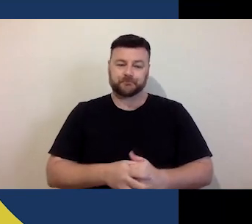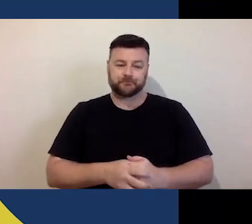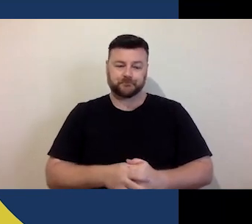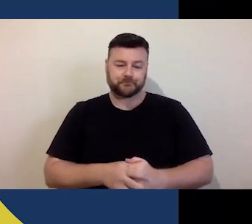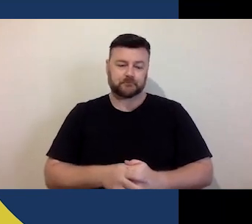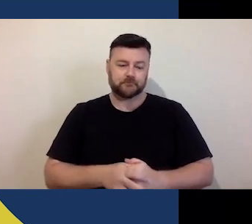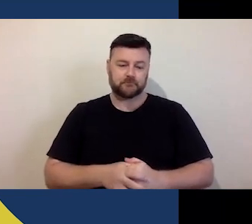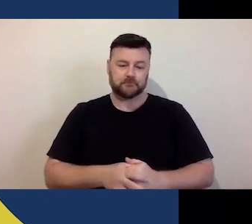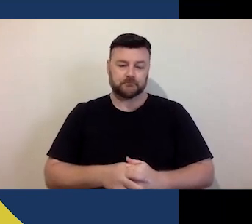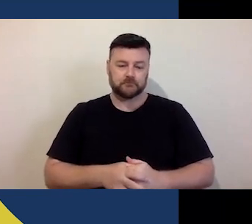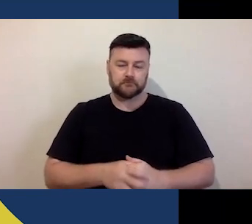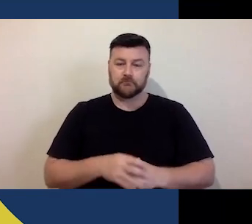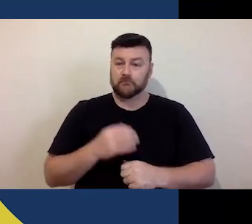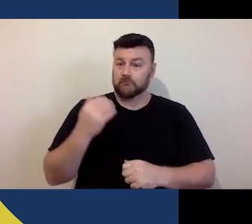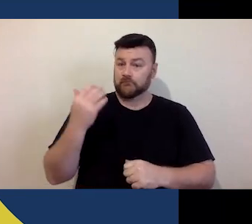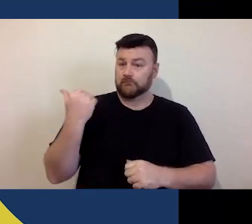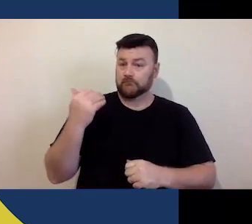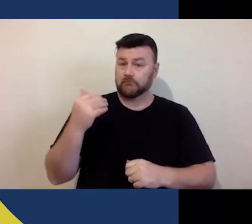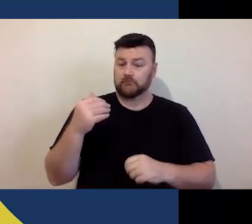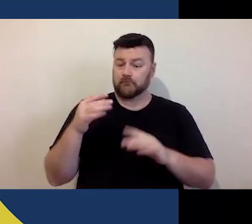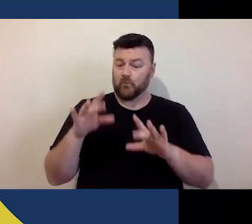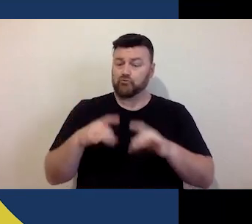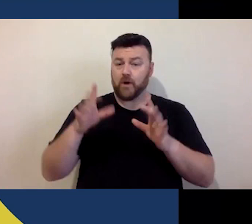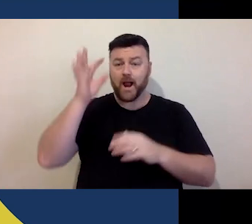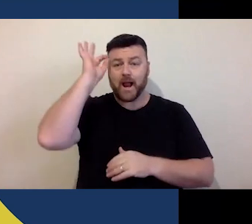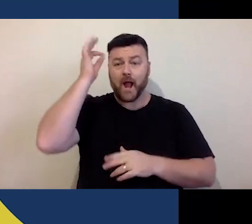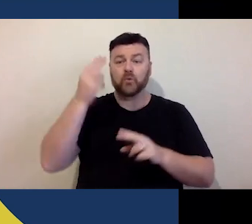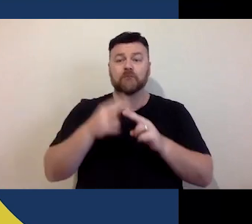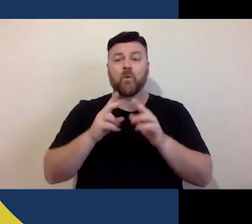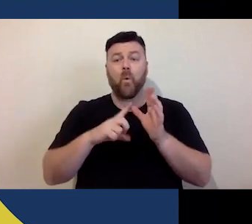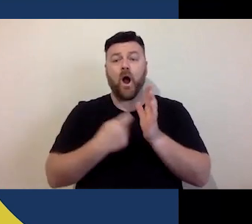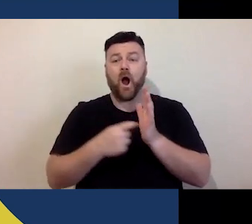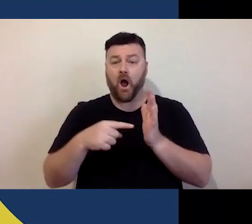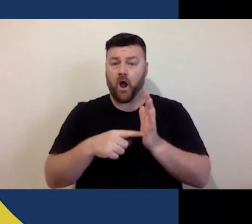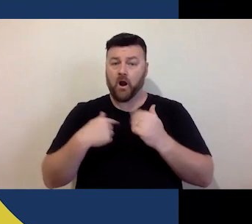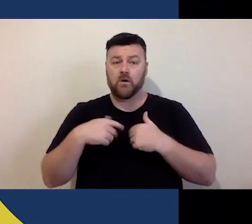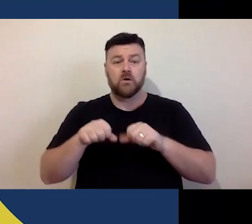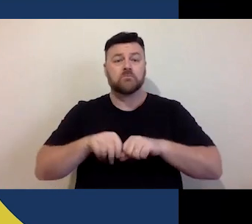Just recently the Australia Council for the Arts released the cherish fund. The